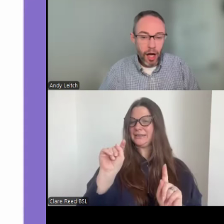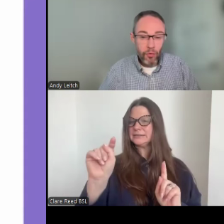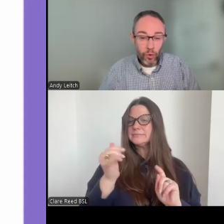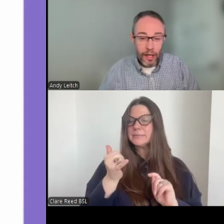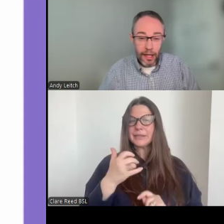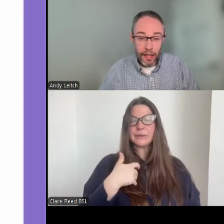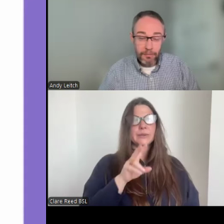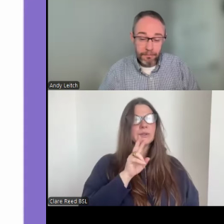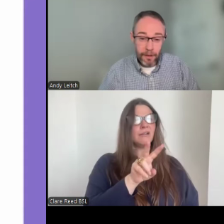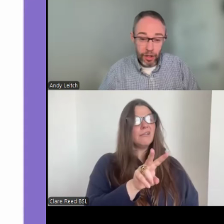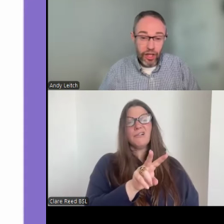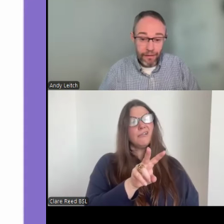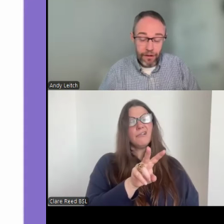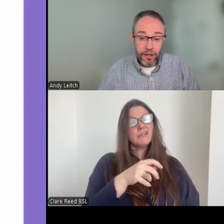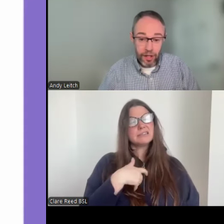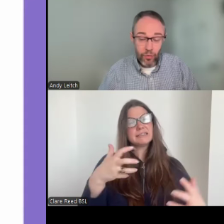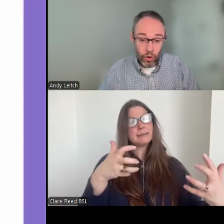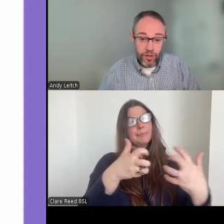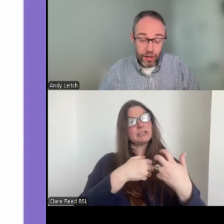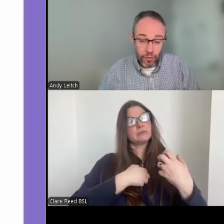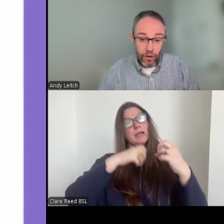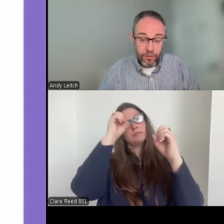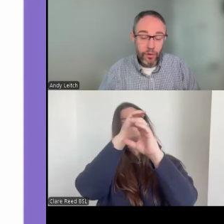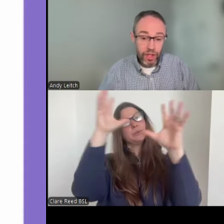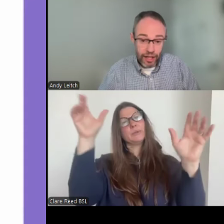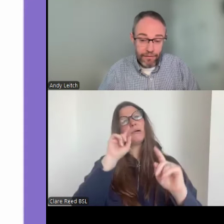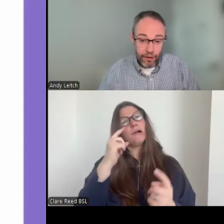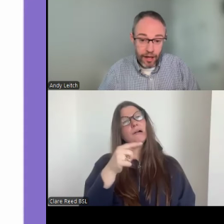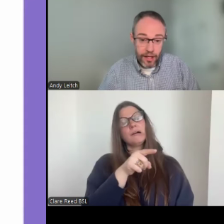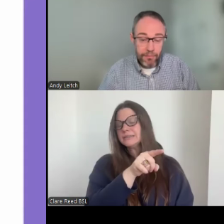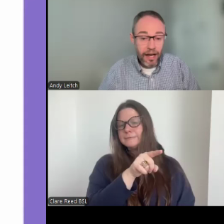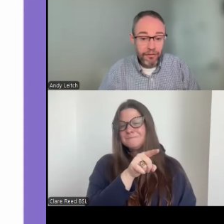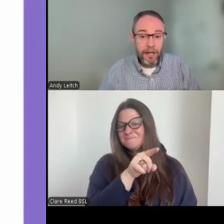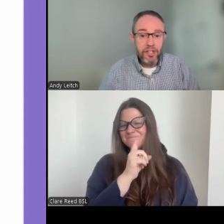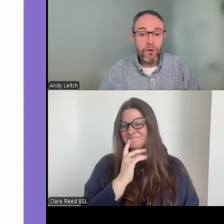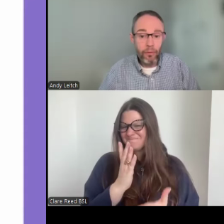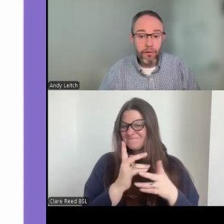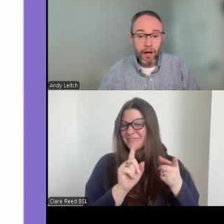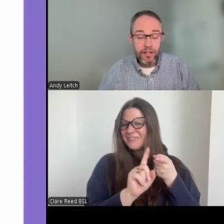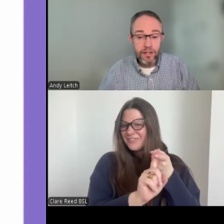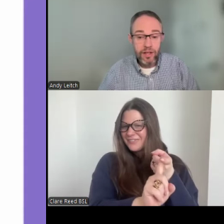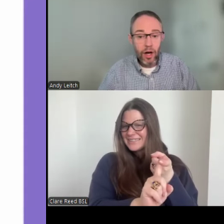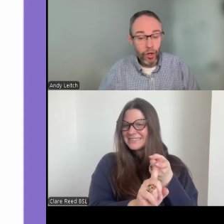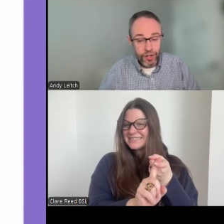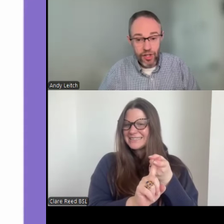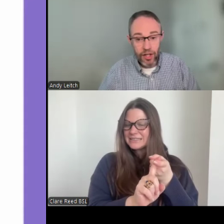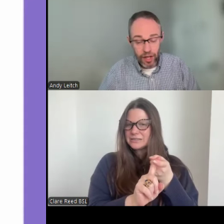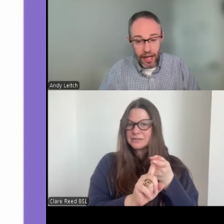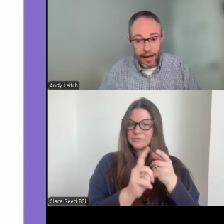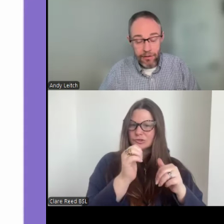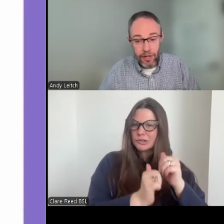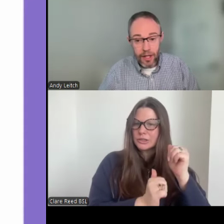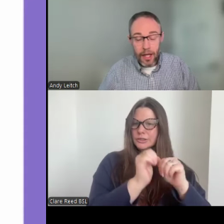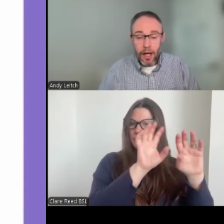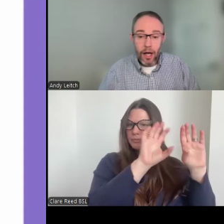aren't really going to achieve everything that you want them to achieve. You might have to make some compromises on design and layout.